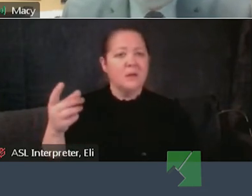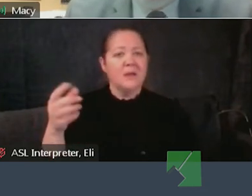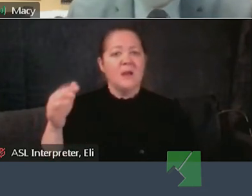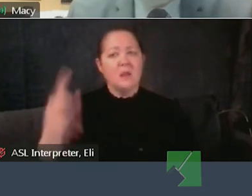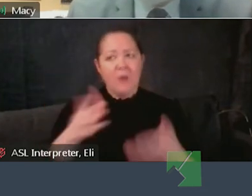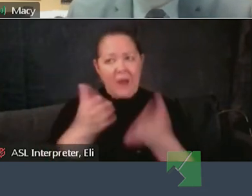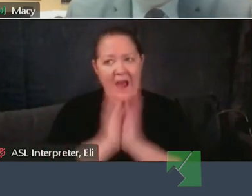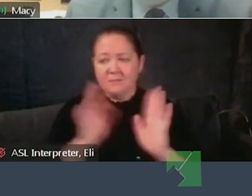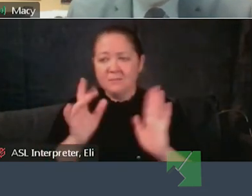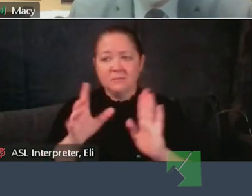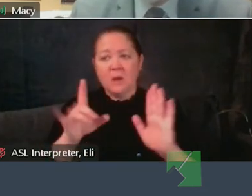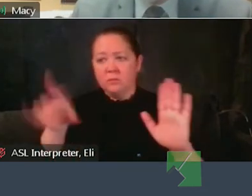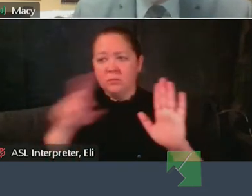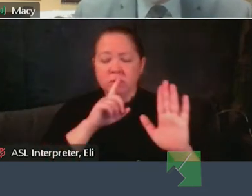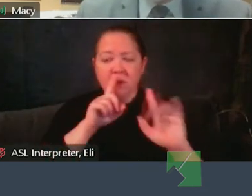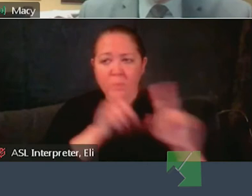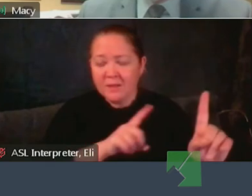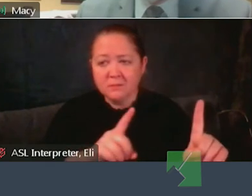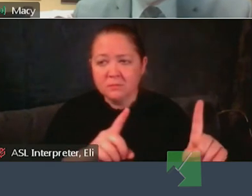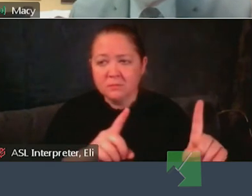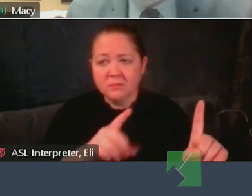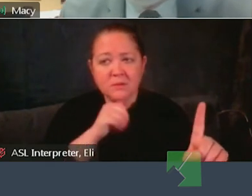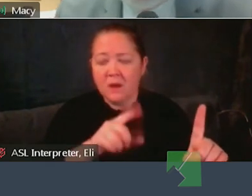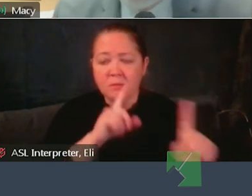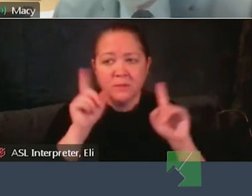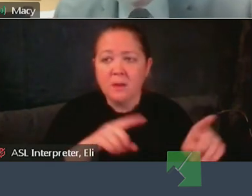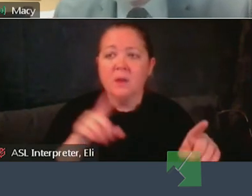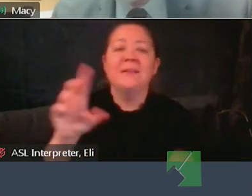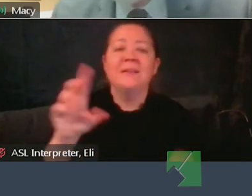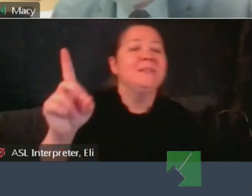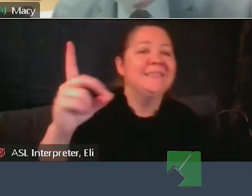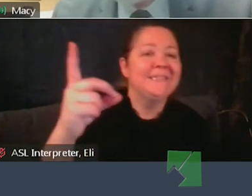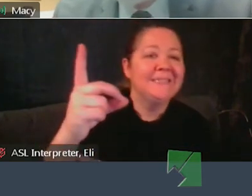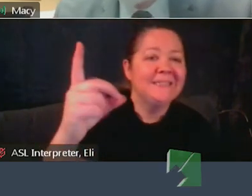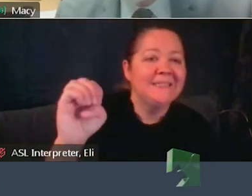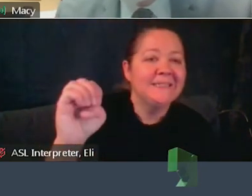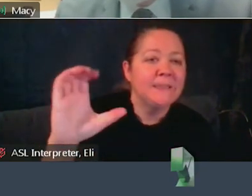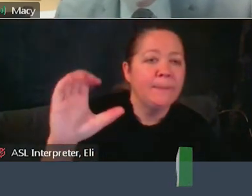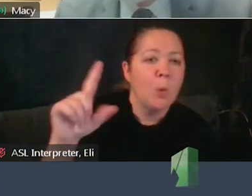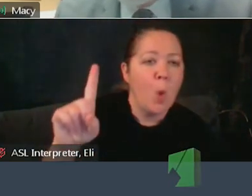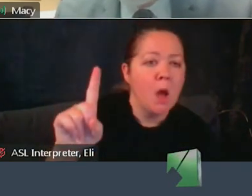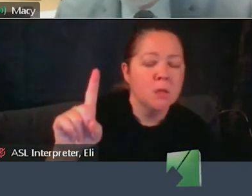but my folks went to this community meeting on December one, 2010. And I would urge there's a thing you, of this meeting.